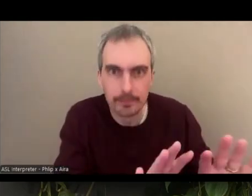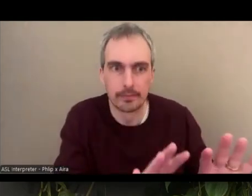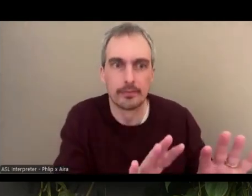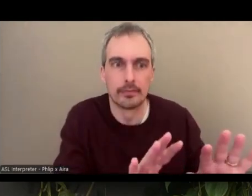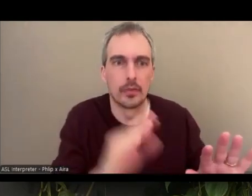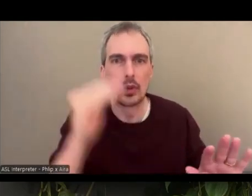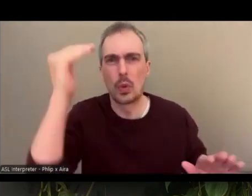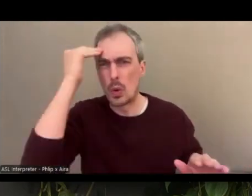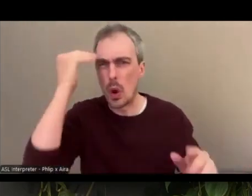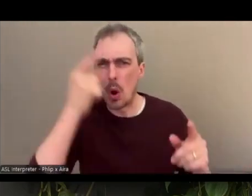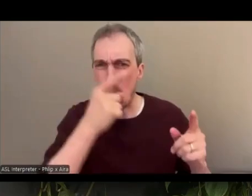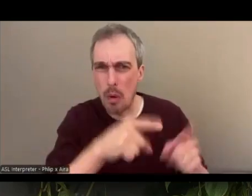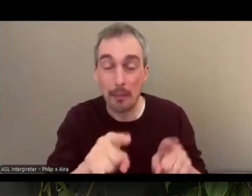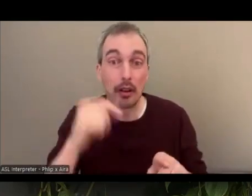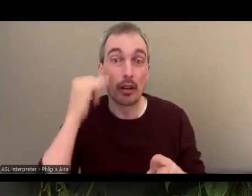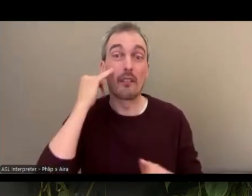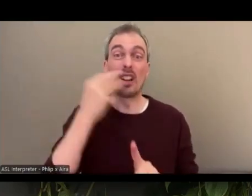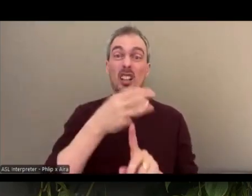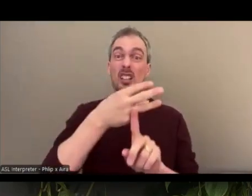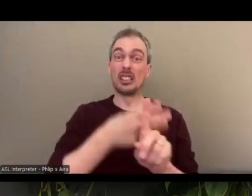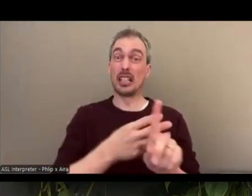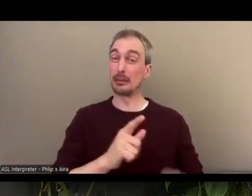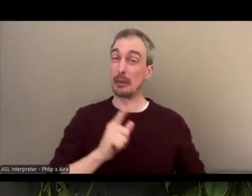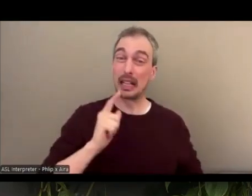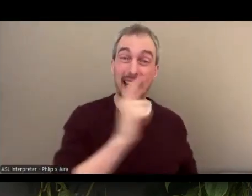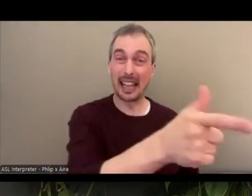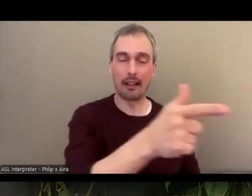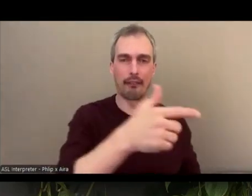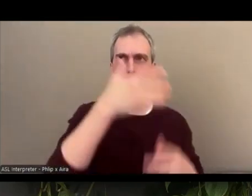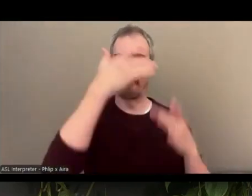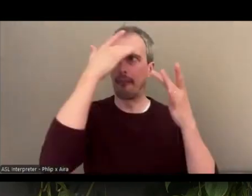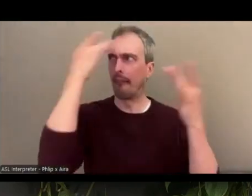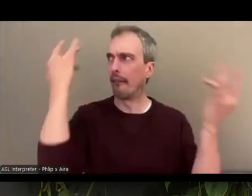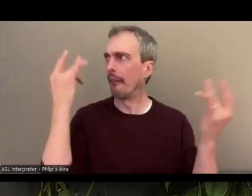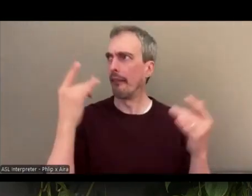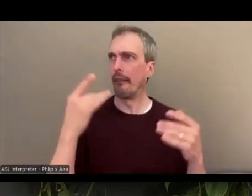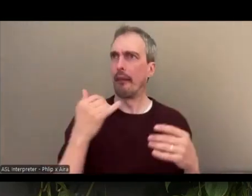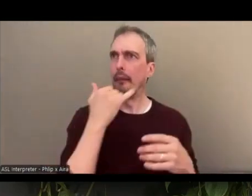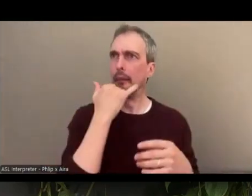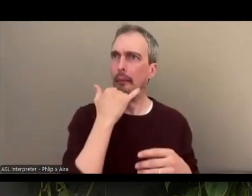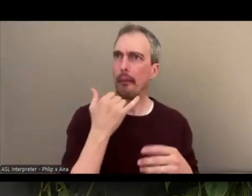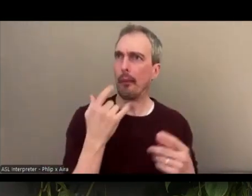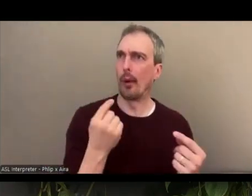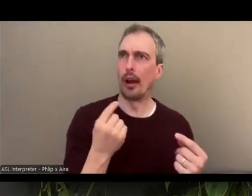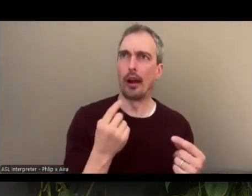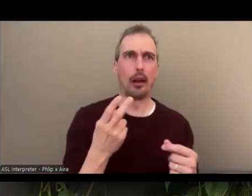You have the opportunity to fix the bug before it affects very many people. So you're likely to jump on it and ship a fix right away.